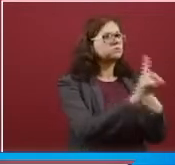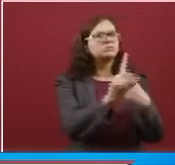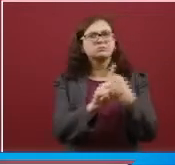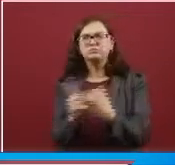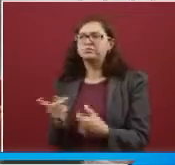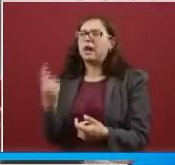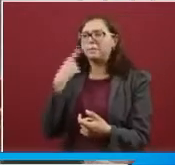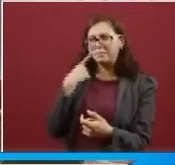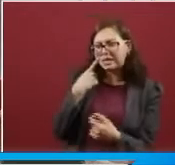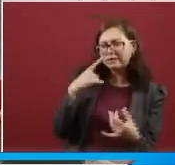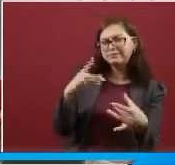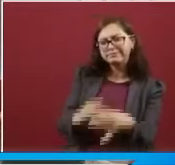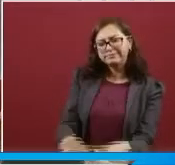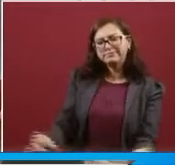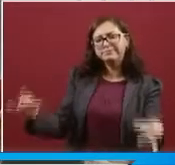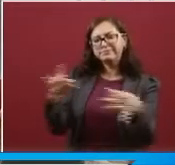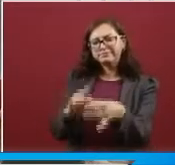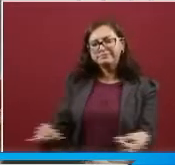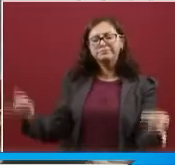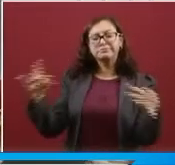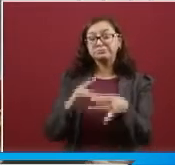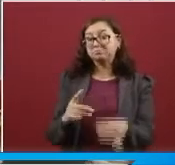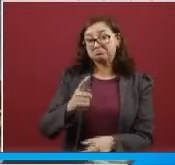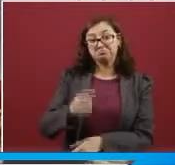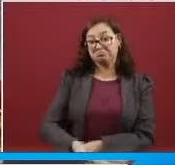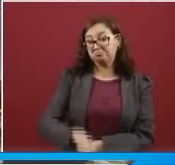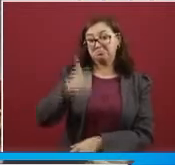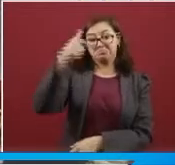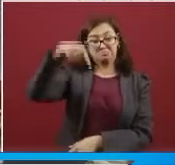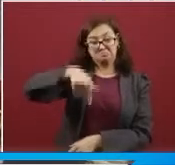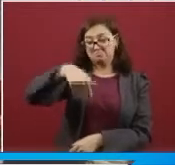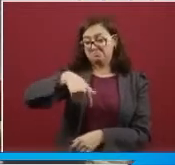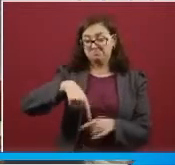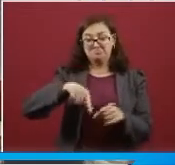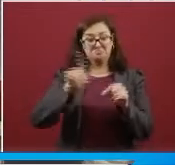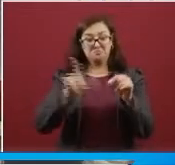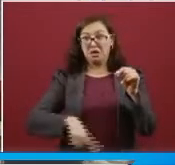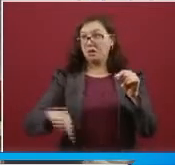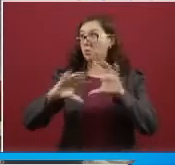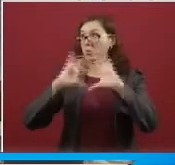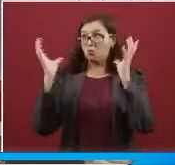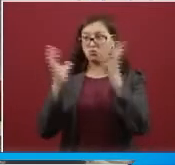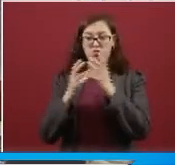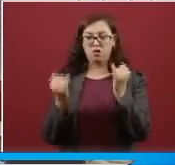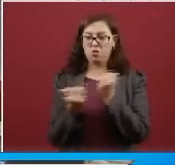more than 6 thousand have requested registration, but not all have met the requirements In short